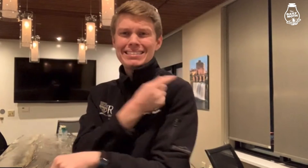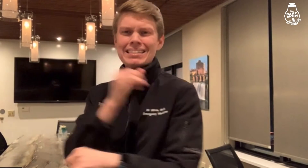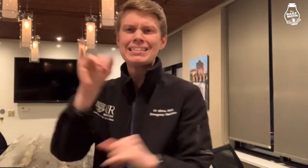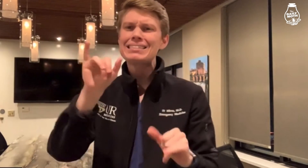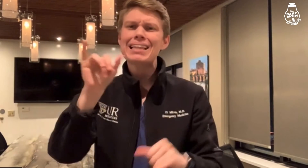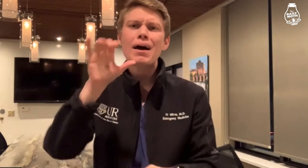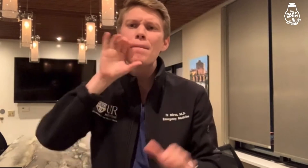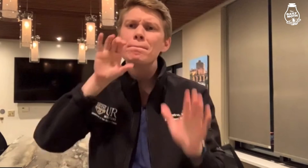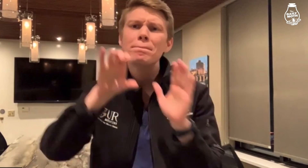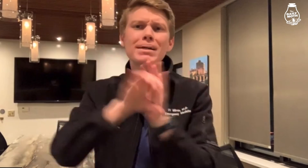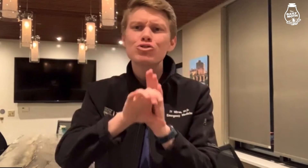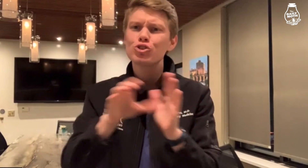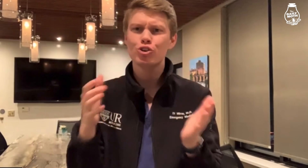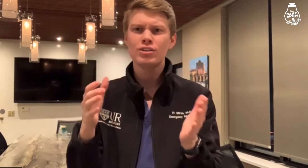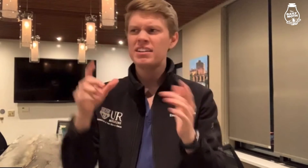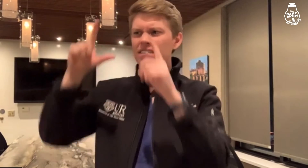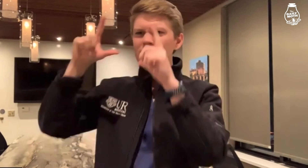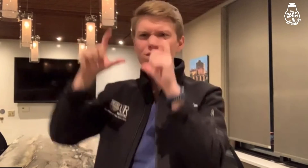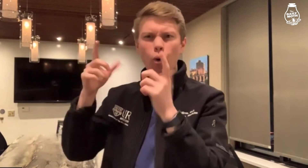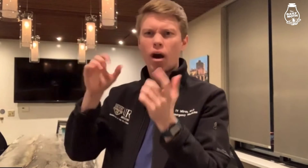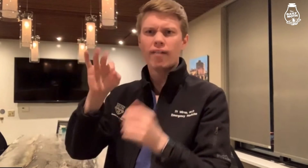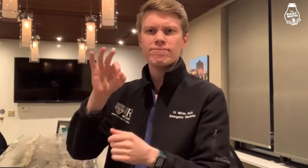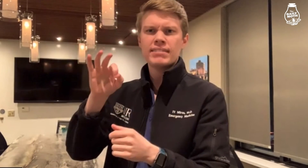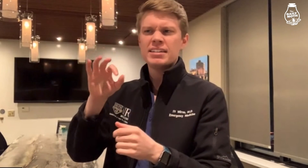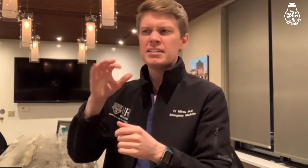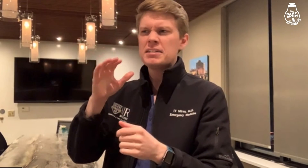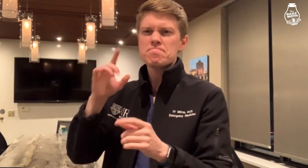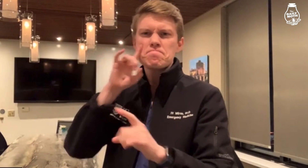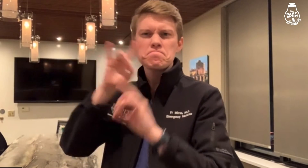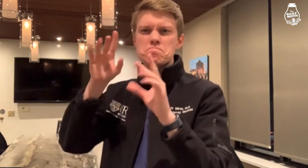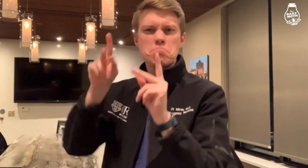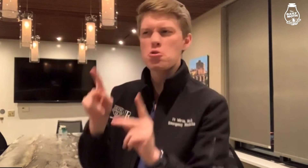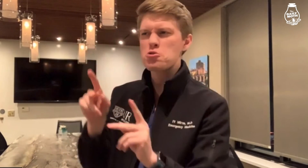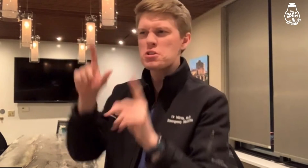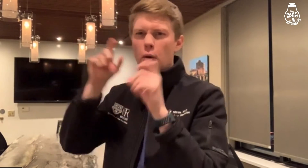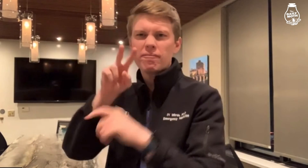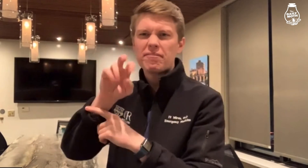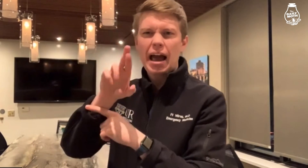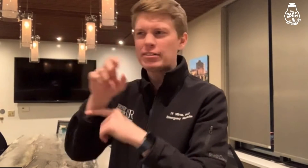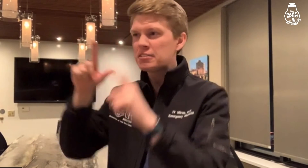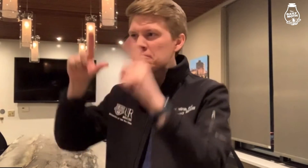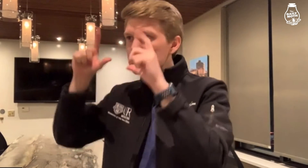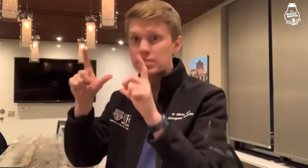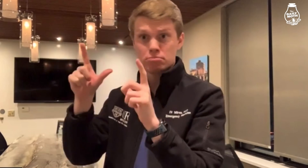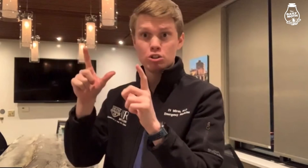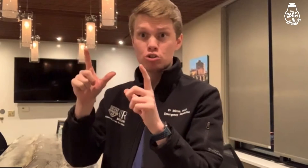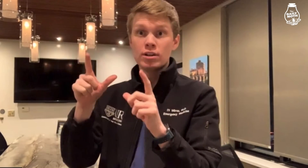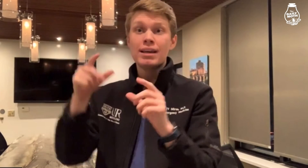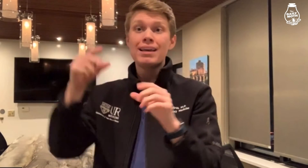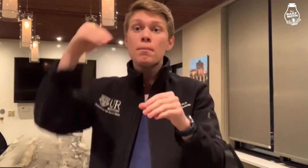The vaccine is like a picture, it's a photograph of a dangerous person, who is the virus.